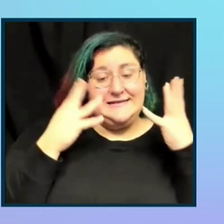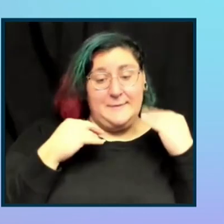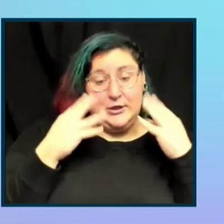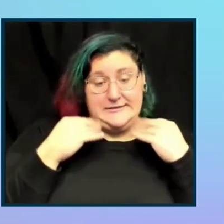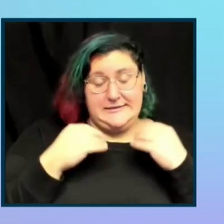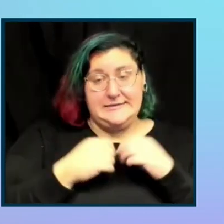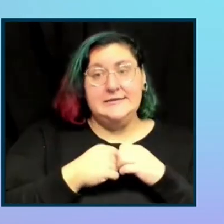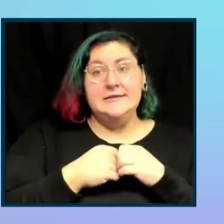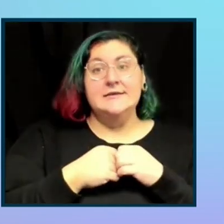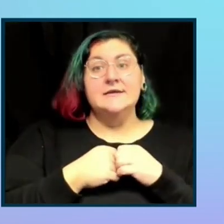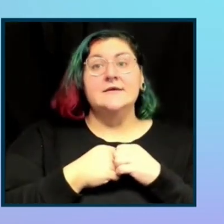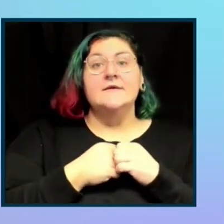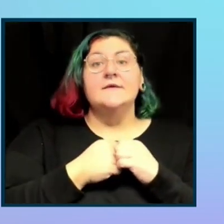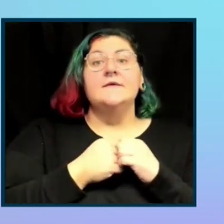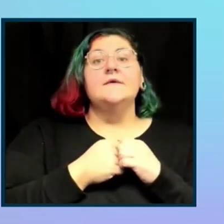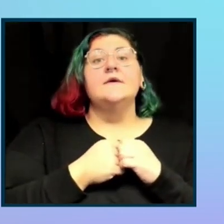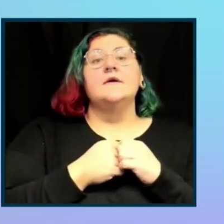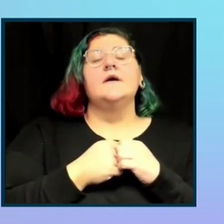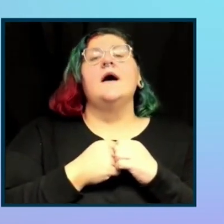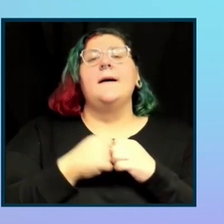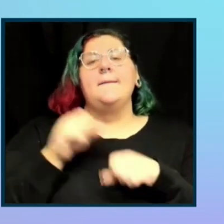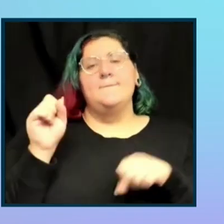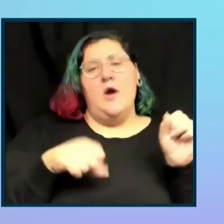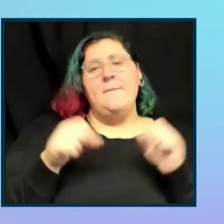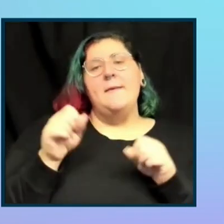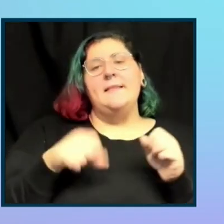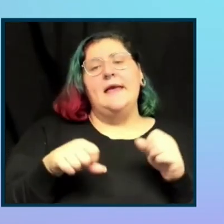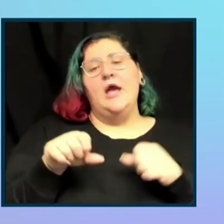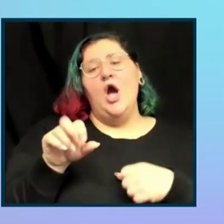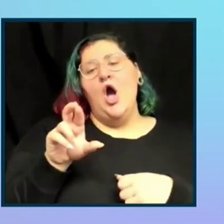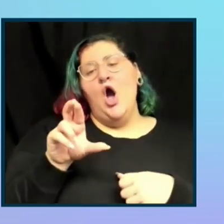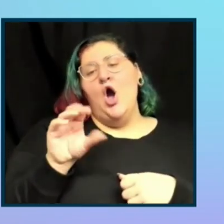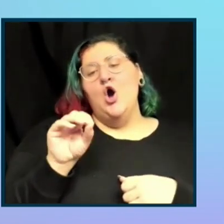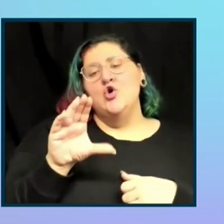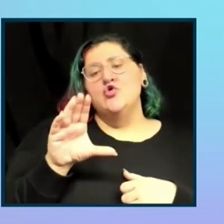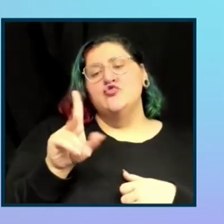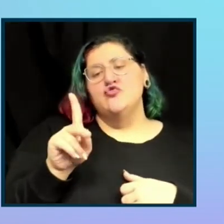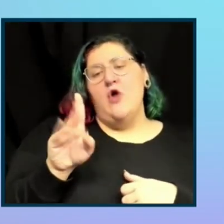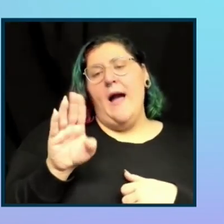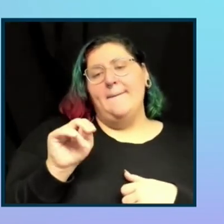Rock Band VR or Creed Rise to Glory neither of which are fully accessible, unfortunately,